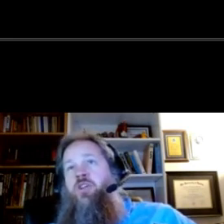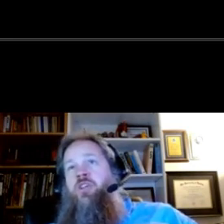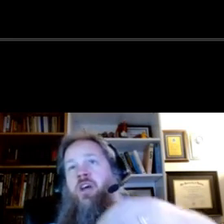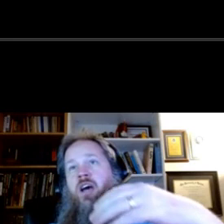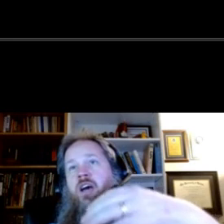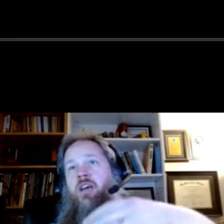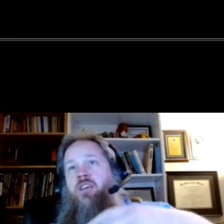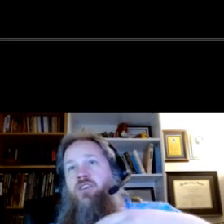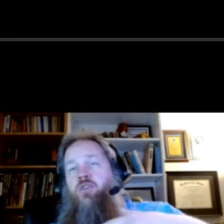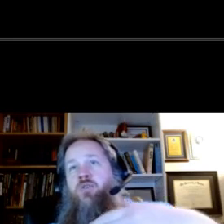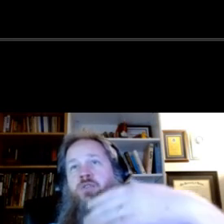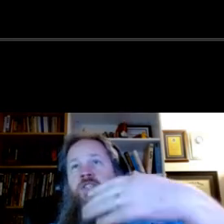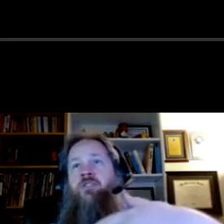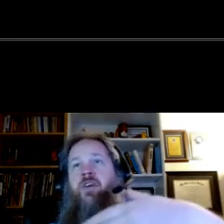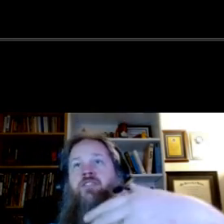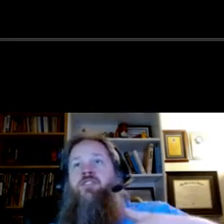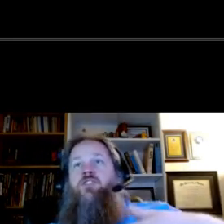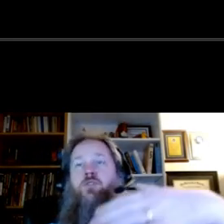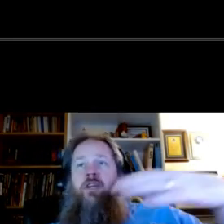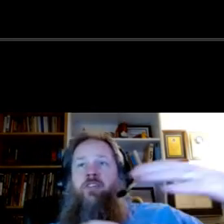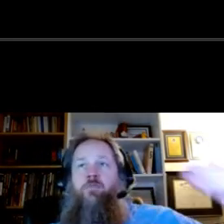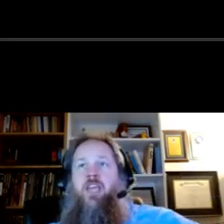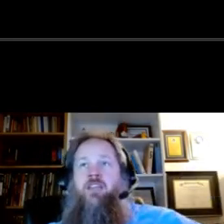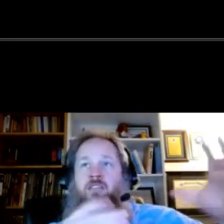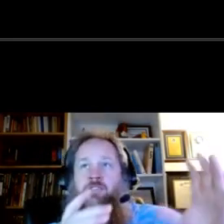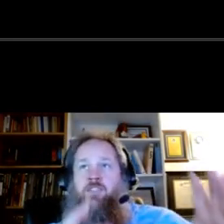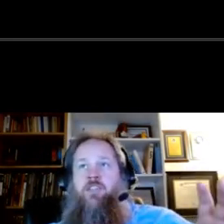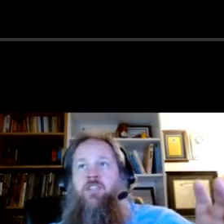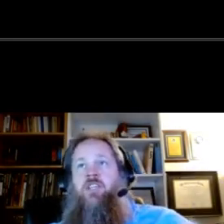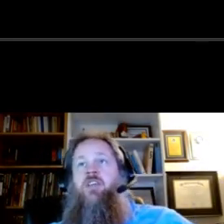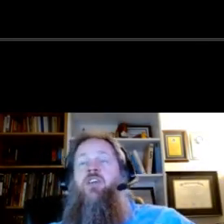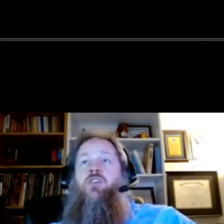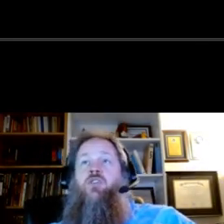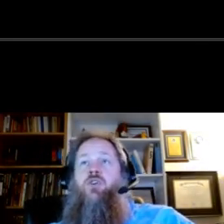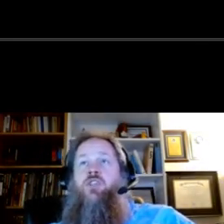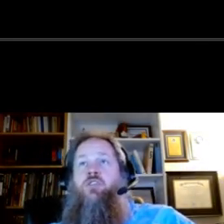couldn't use these funds to expand the facility. You could